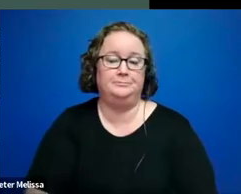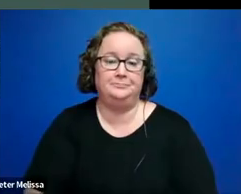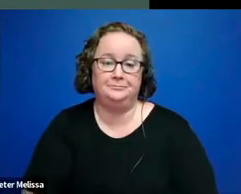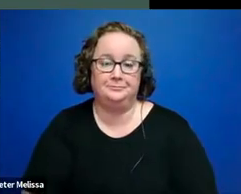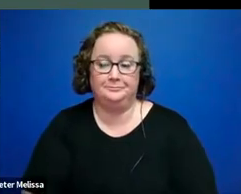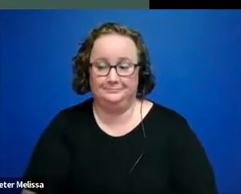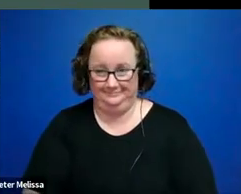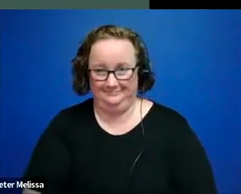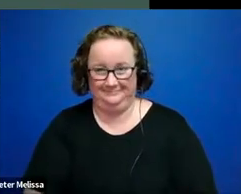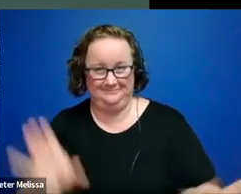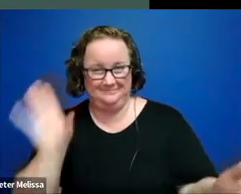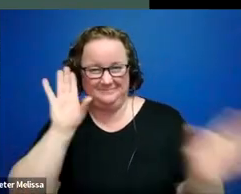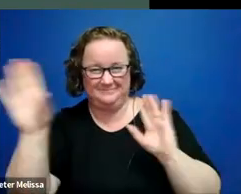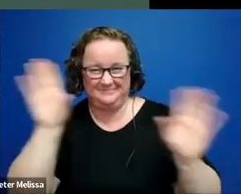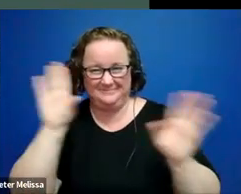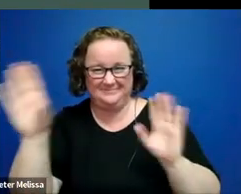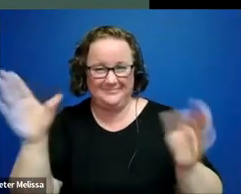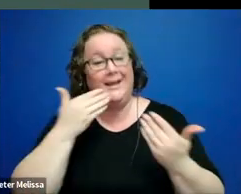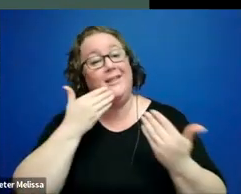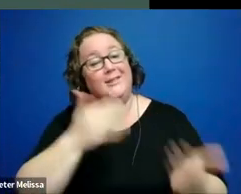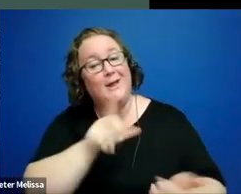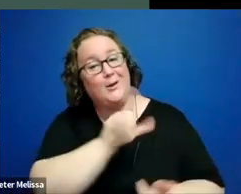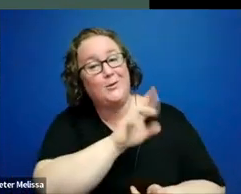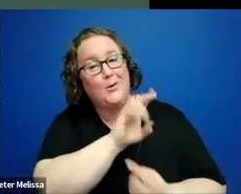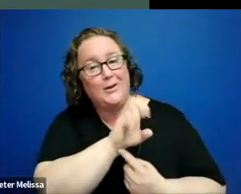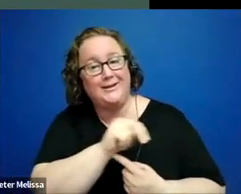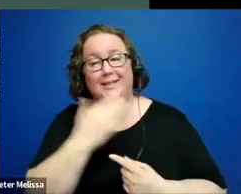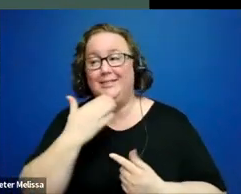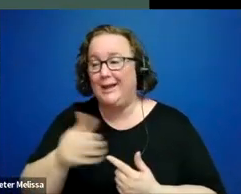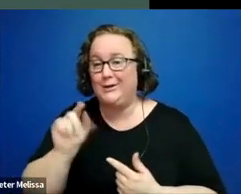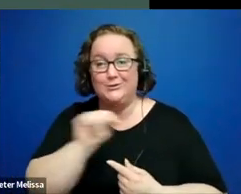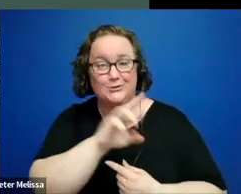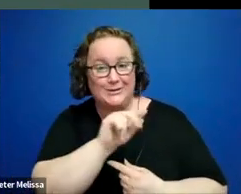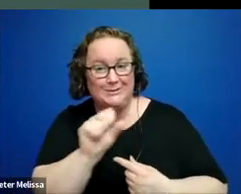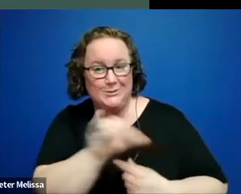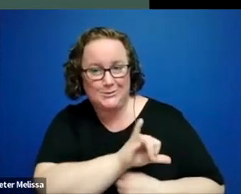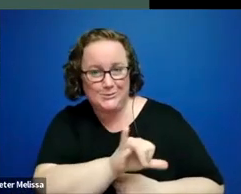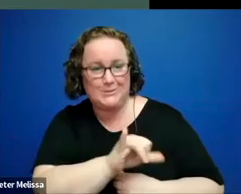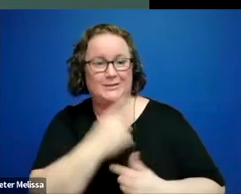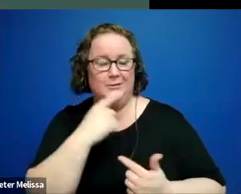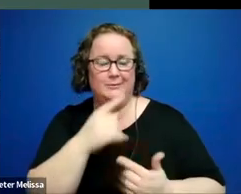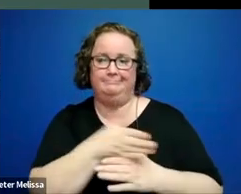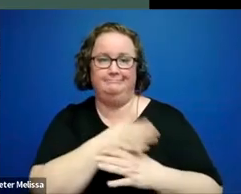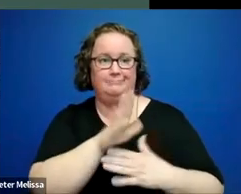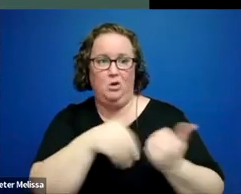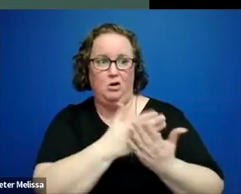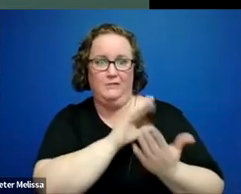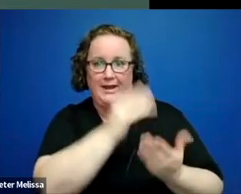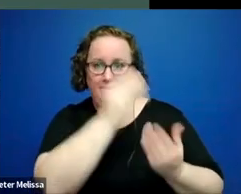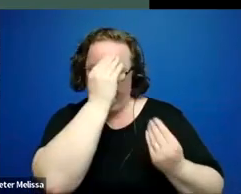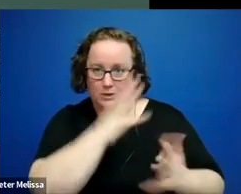Hi there. Thank you, Lauren, and thank you, Teresa, for sharing all of that information about your